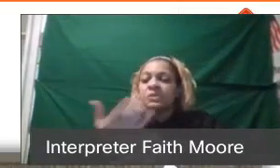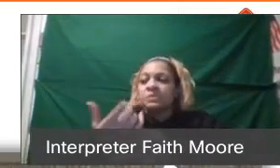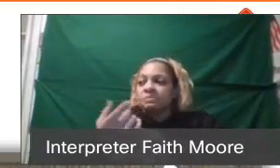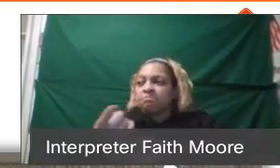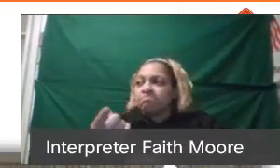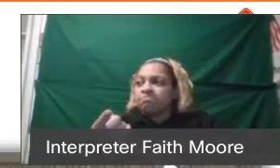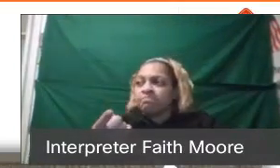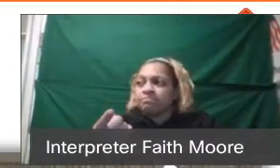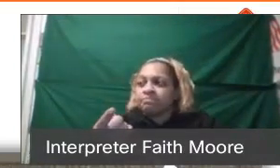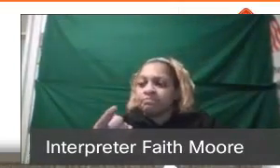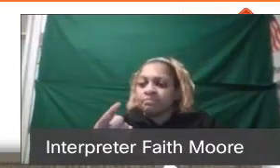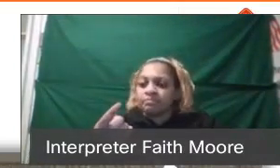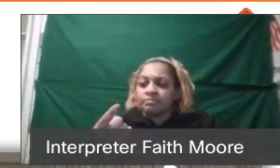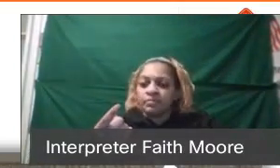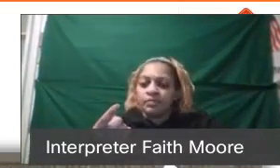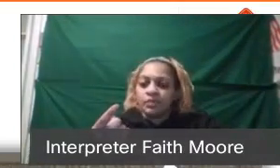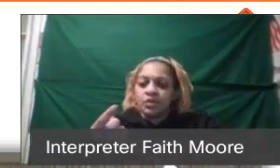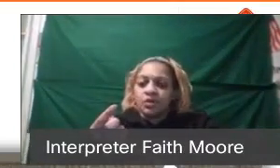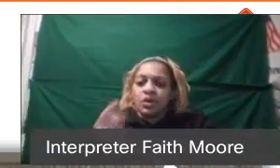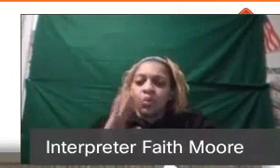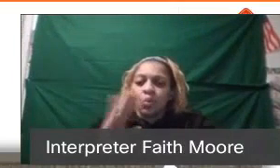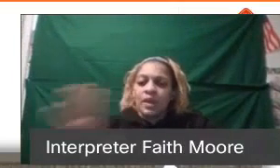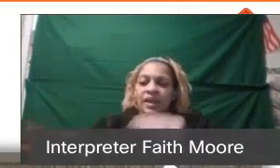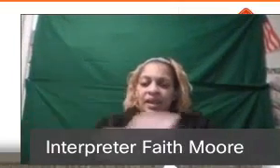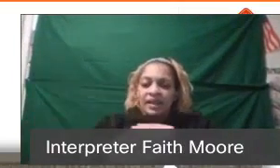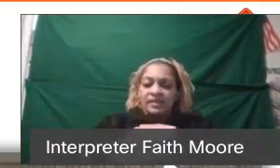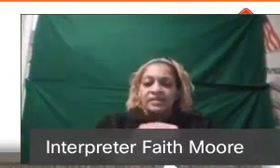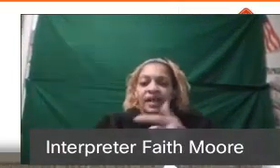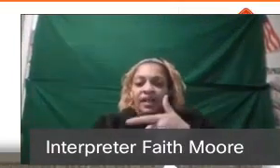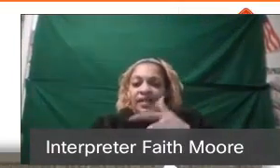The inclusion of a left turn westbound had not been included in.